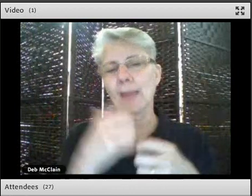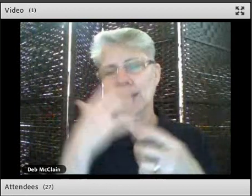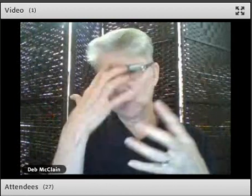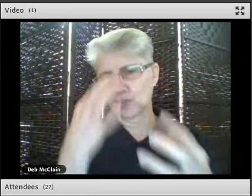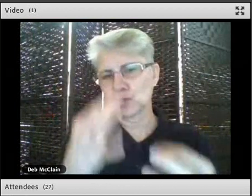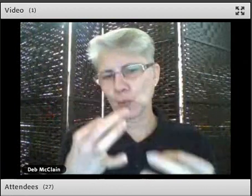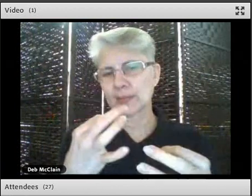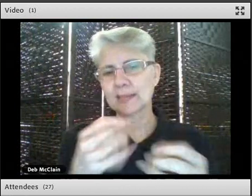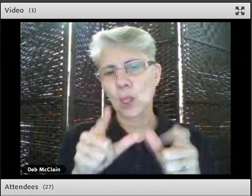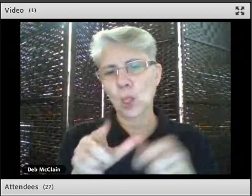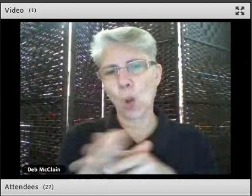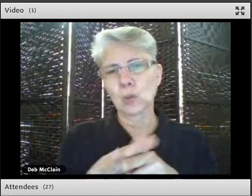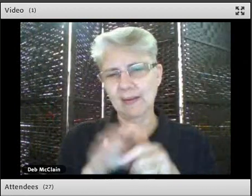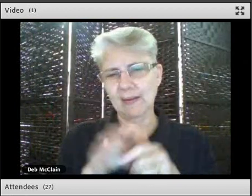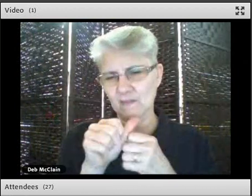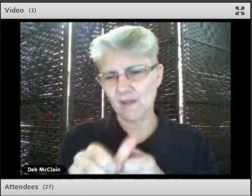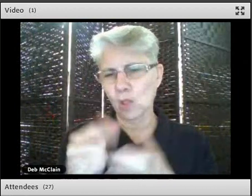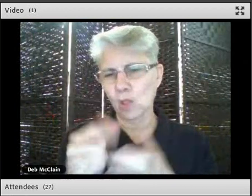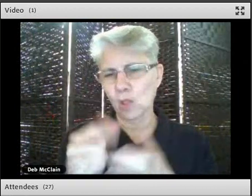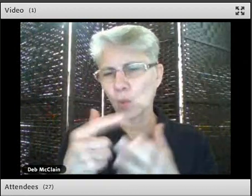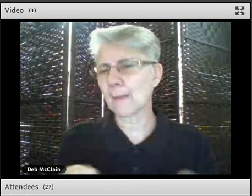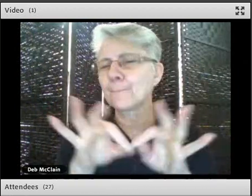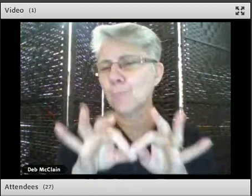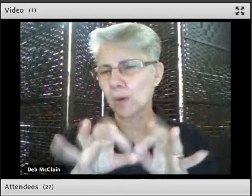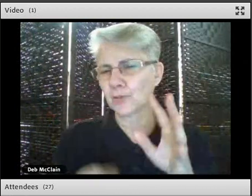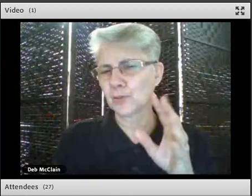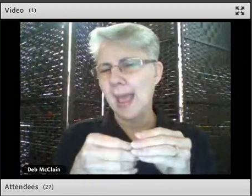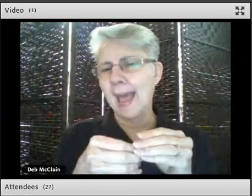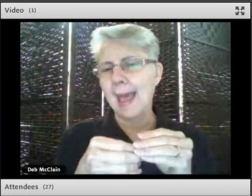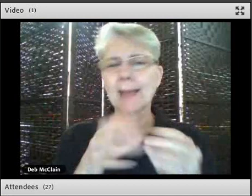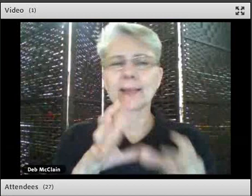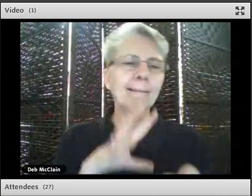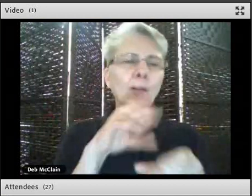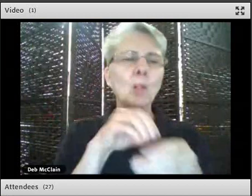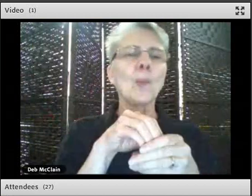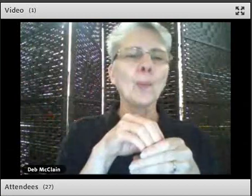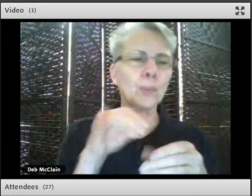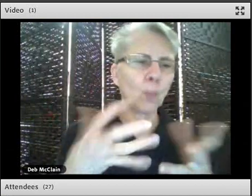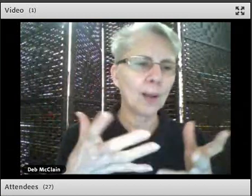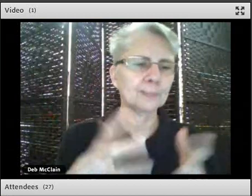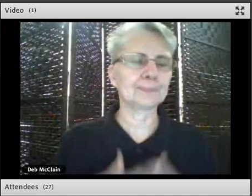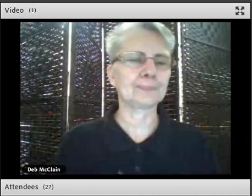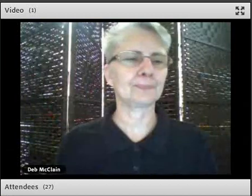Okay. Any questions so far on any of this